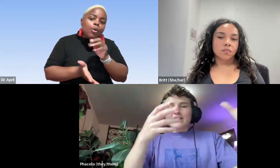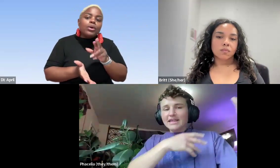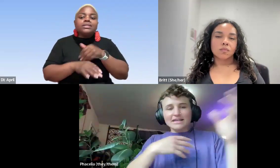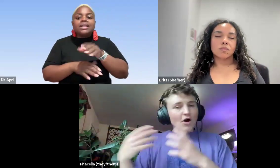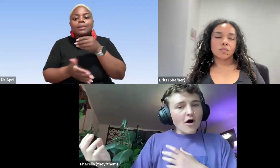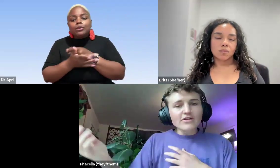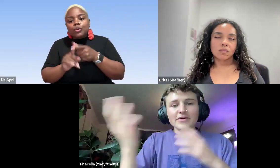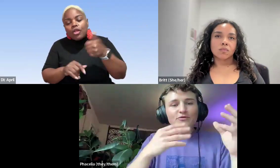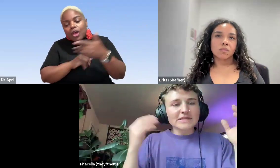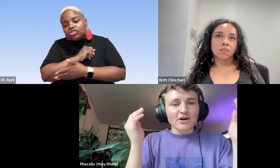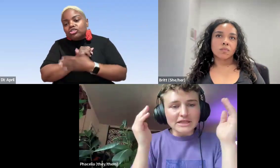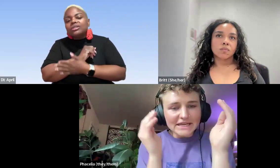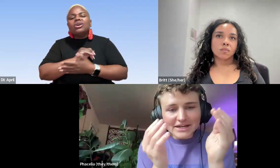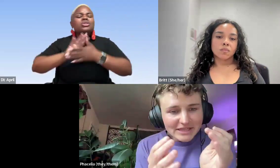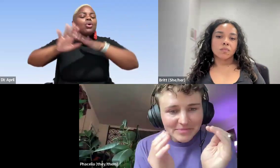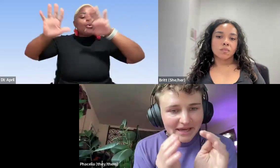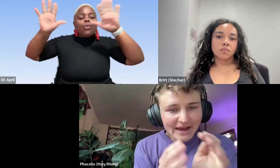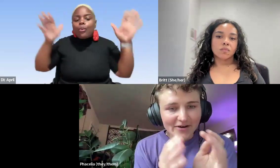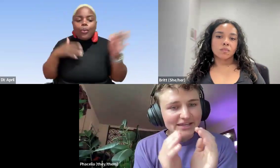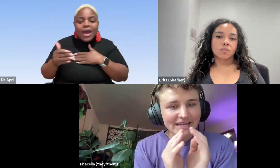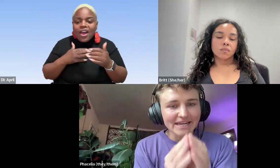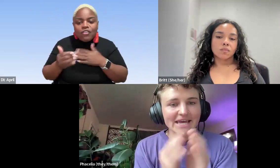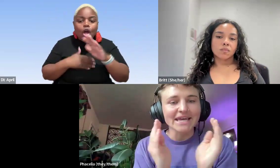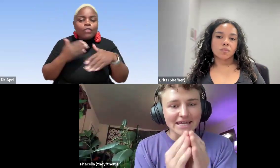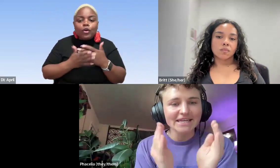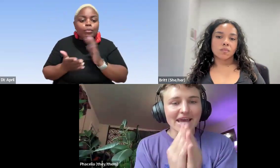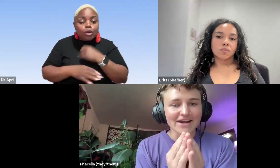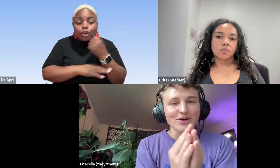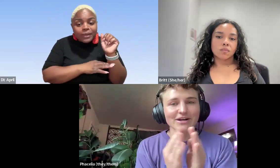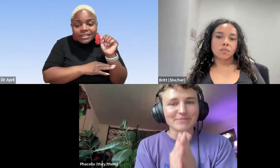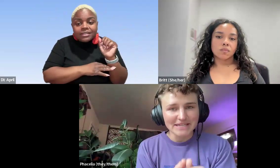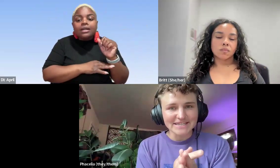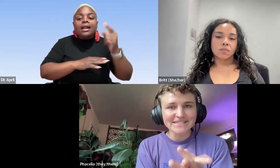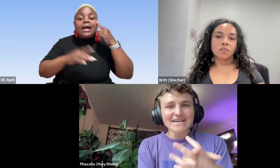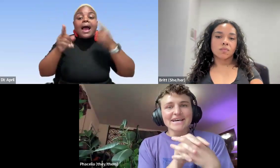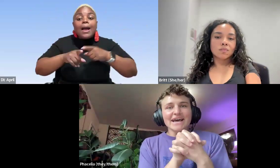Like, it's, all of our movements are literally playing out on the day-to-day in care workspaces.